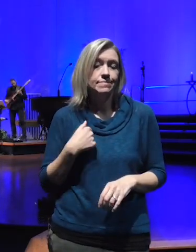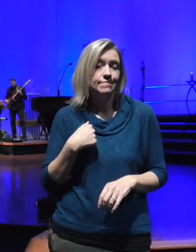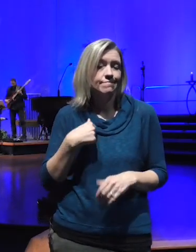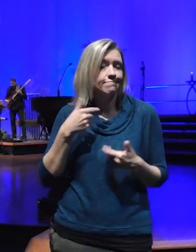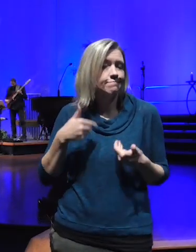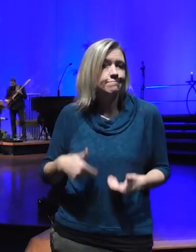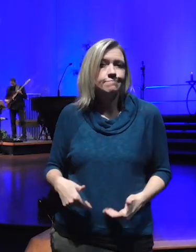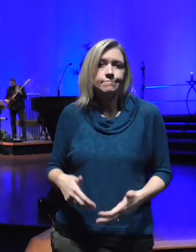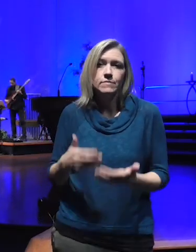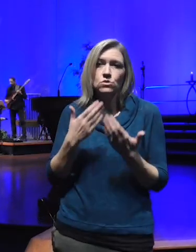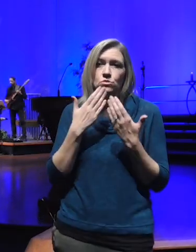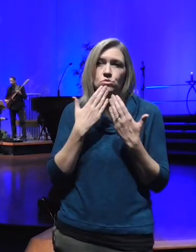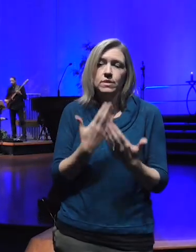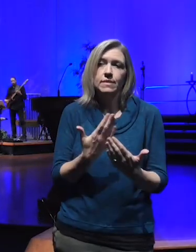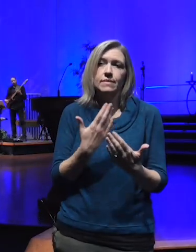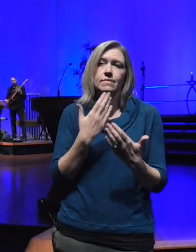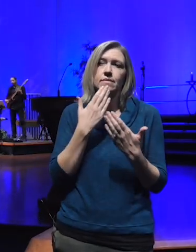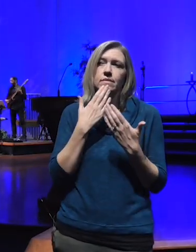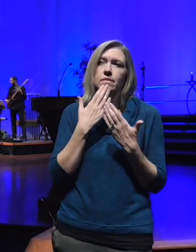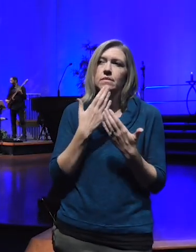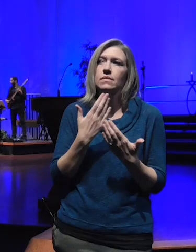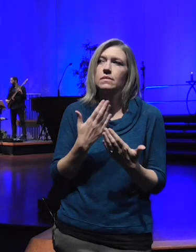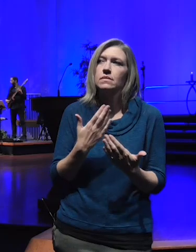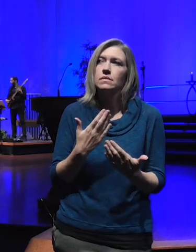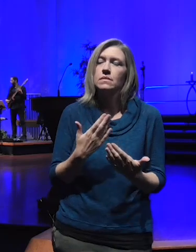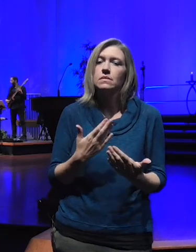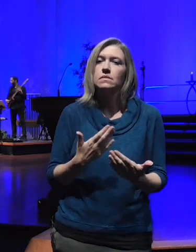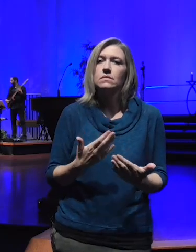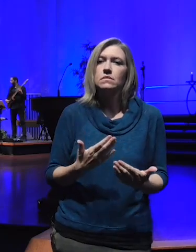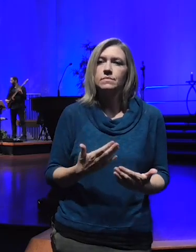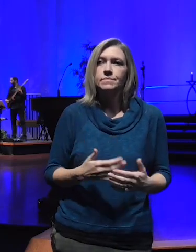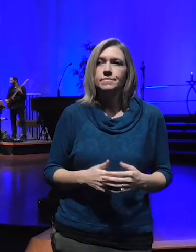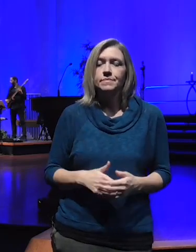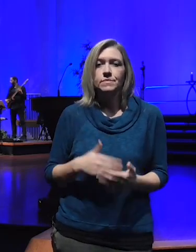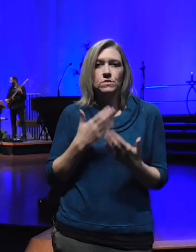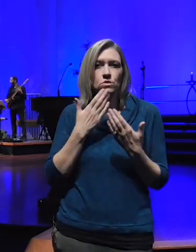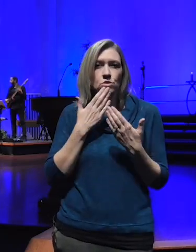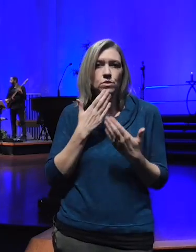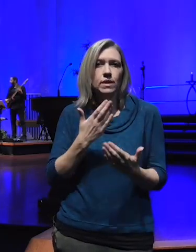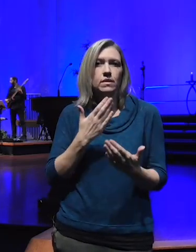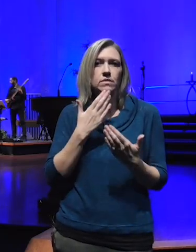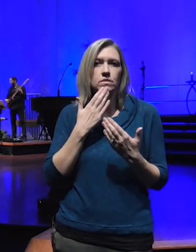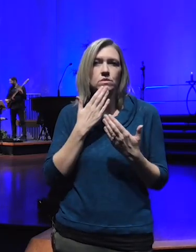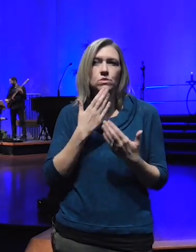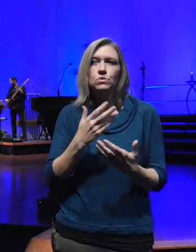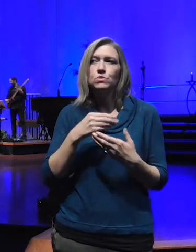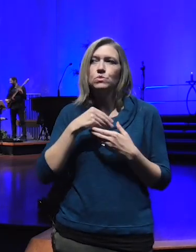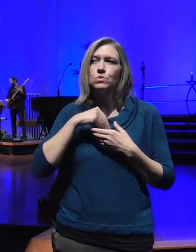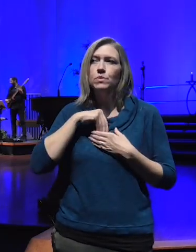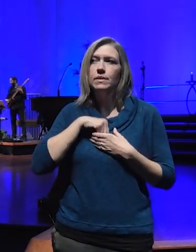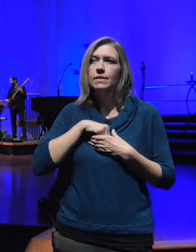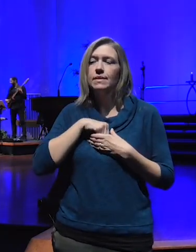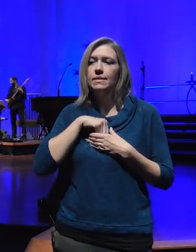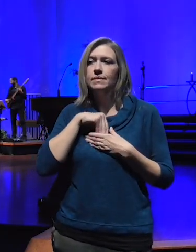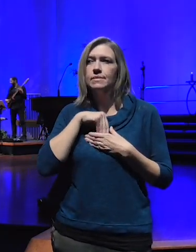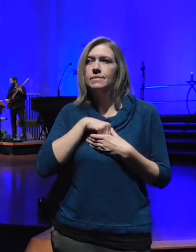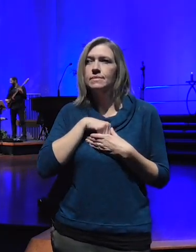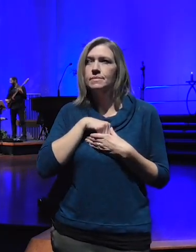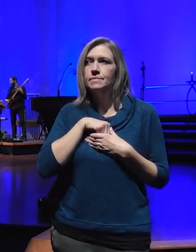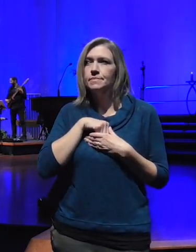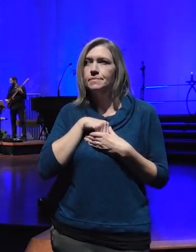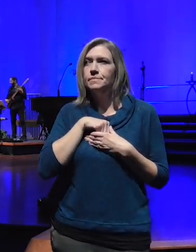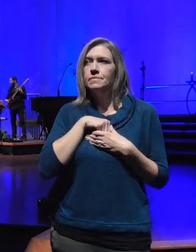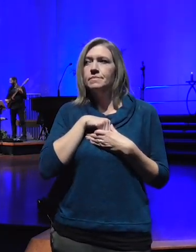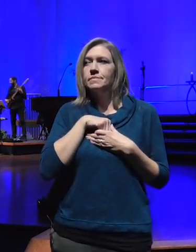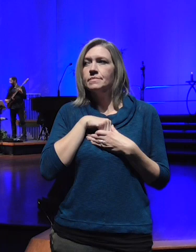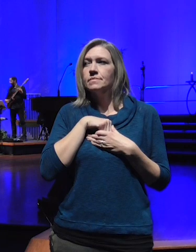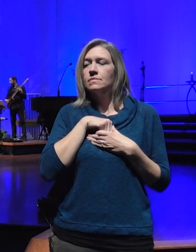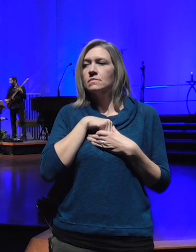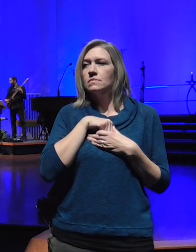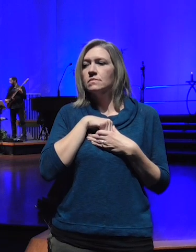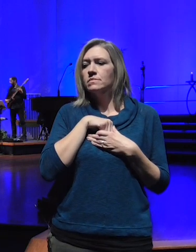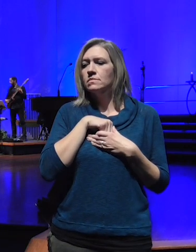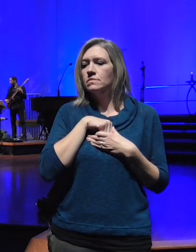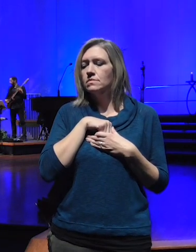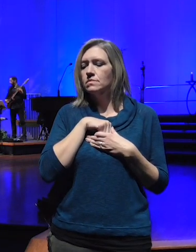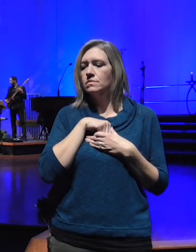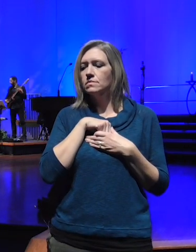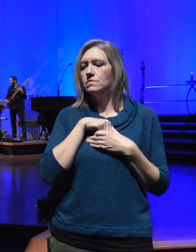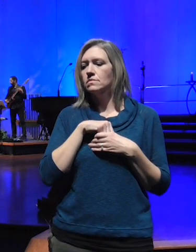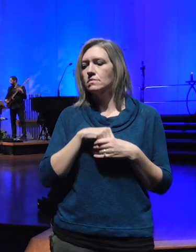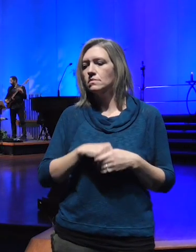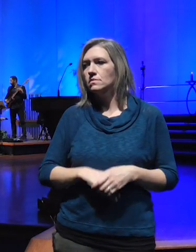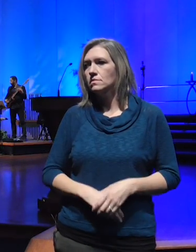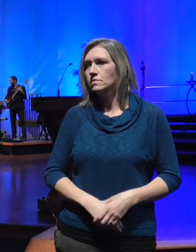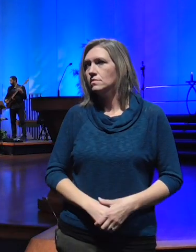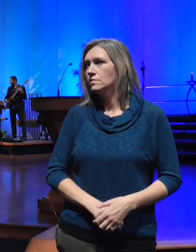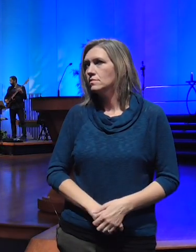grateful gratitude Within